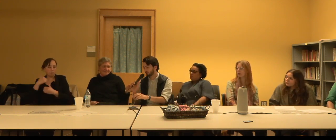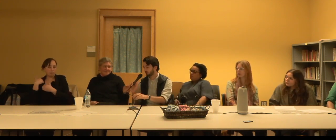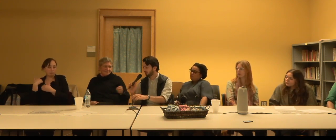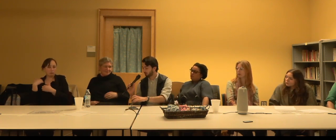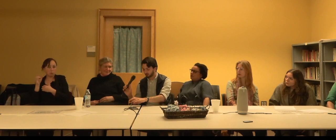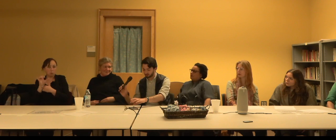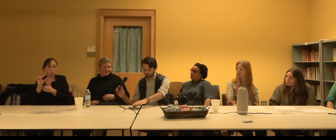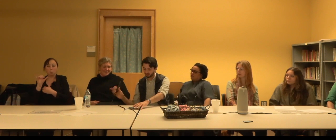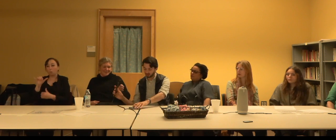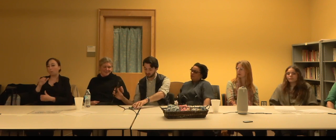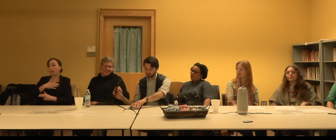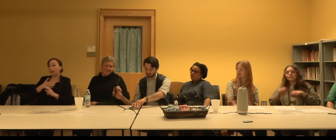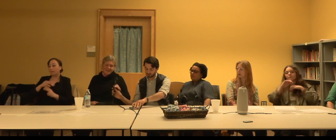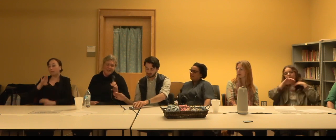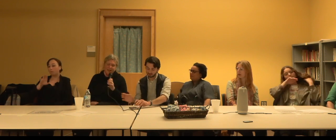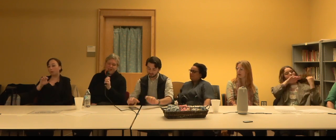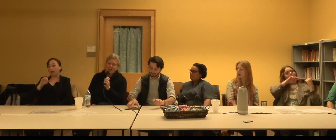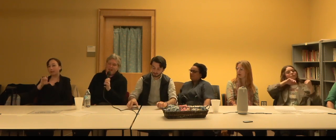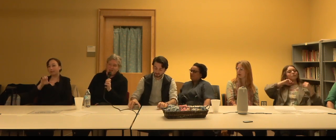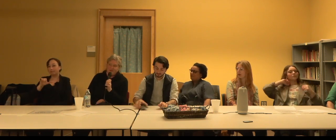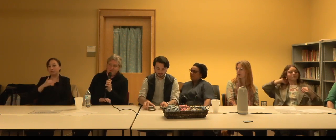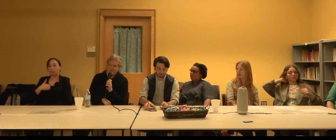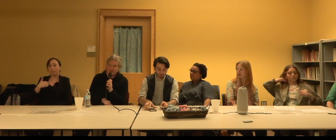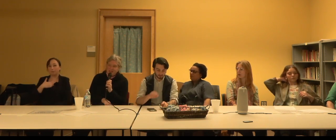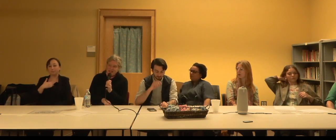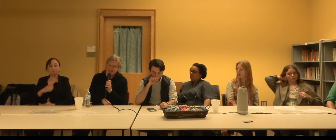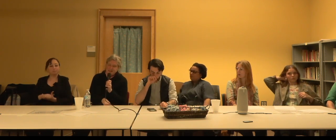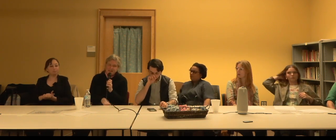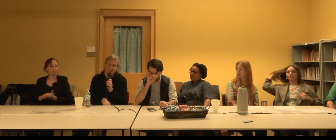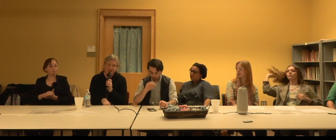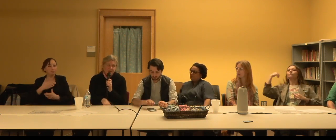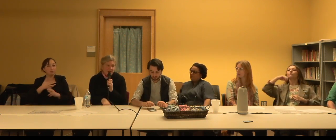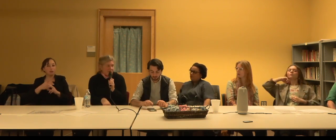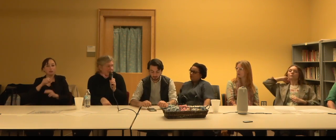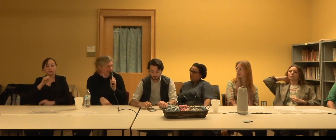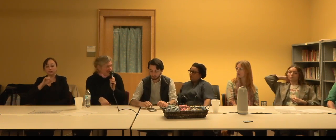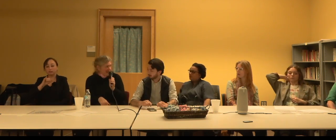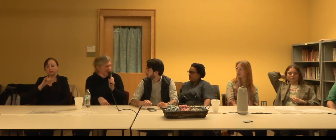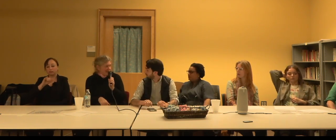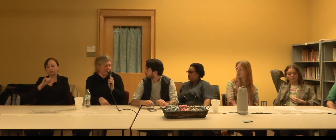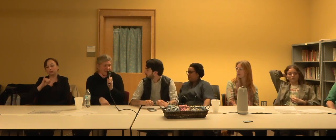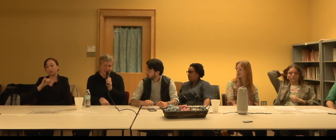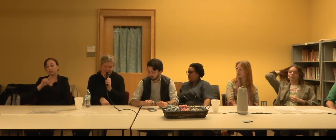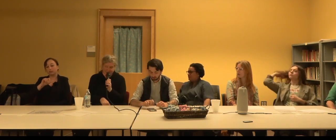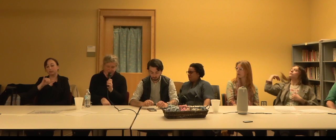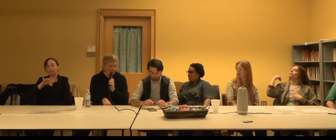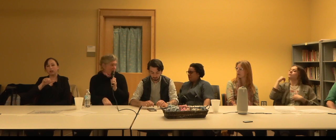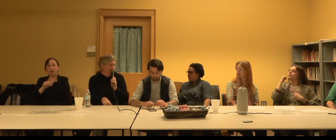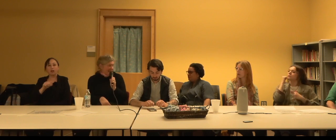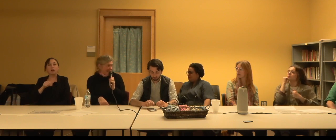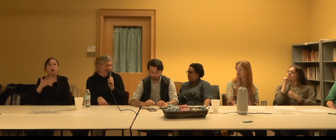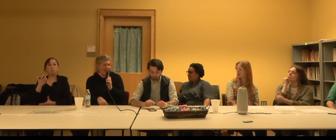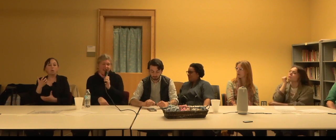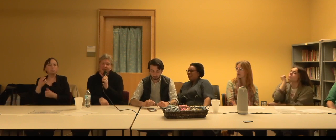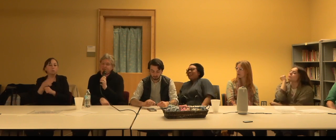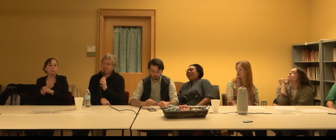Oh, that was Bradley by the way. Sorry, keep forgetting to say that. This is Celise. I also wanted to use an example from way back in the day.